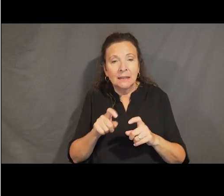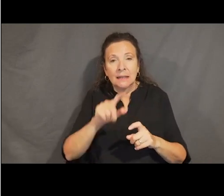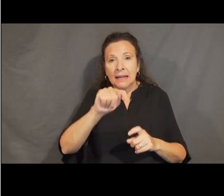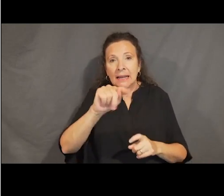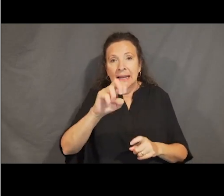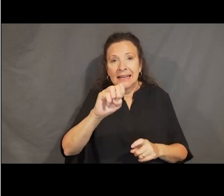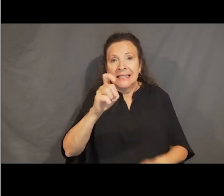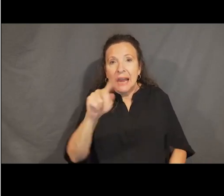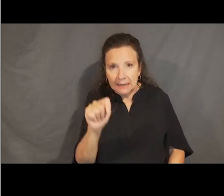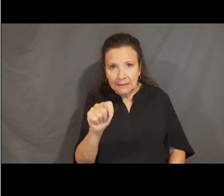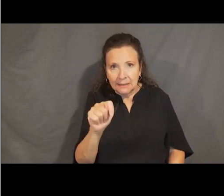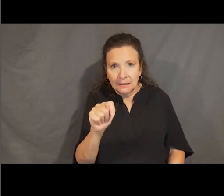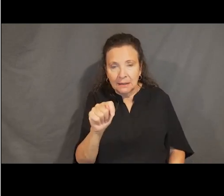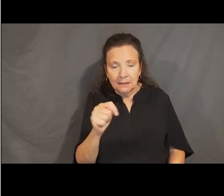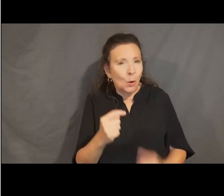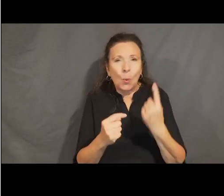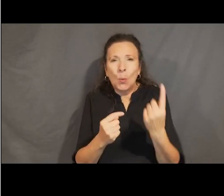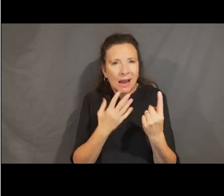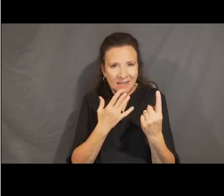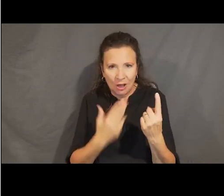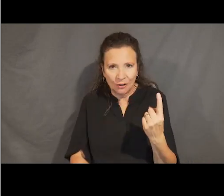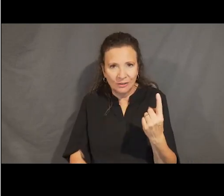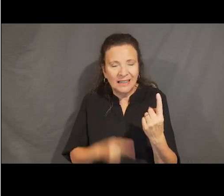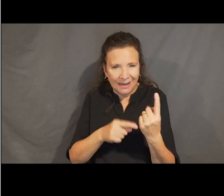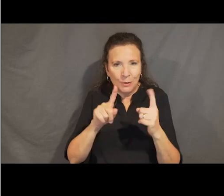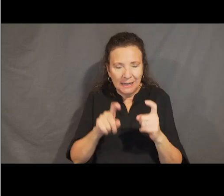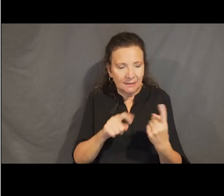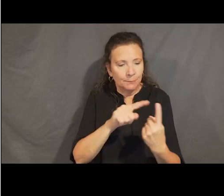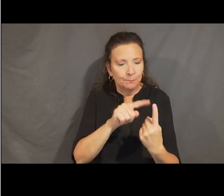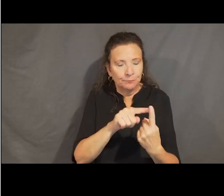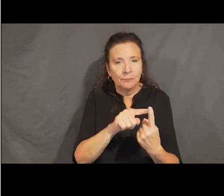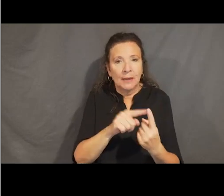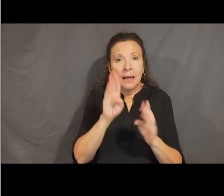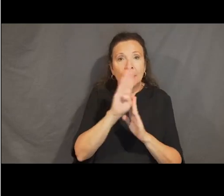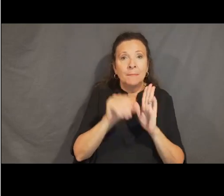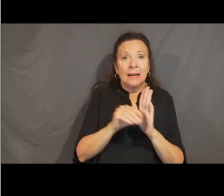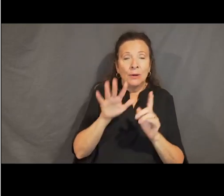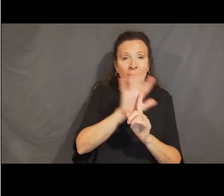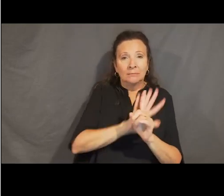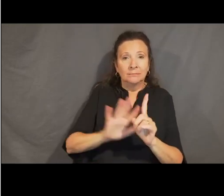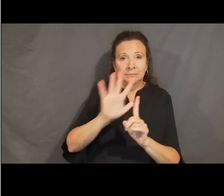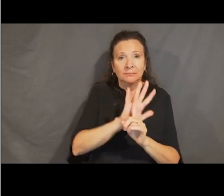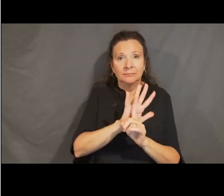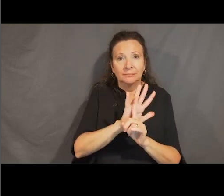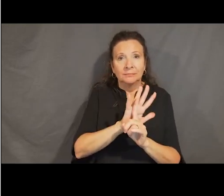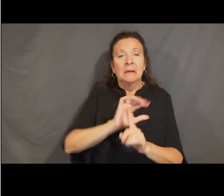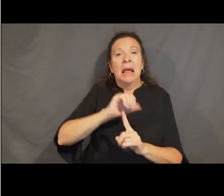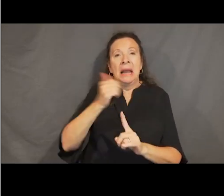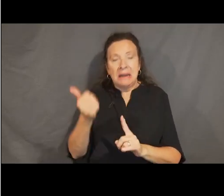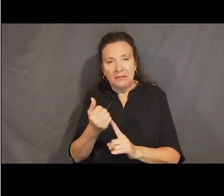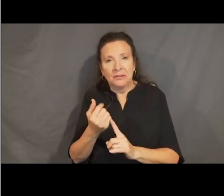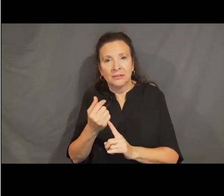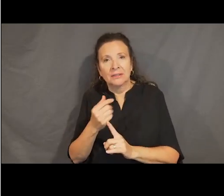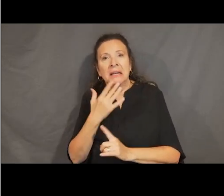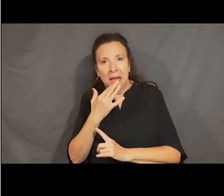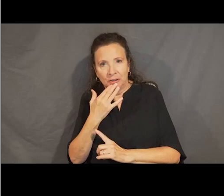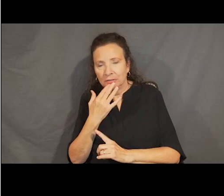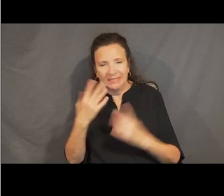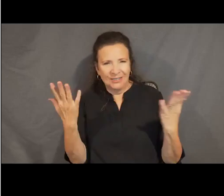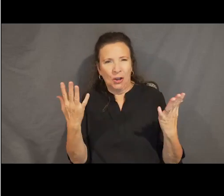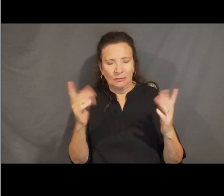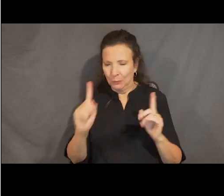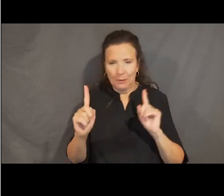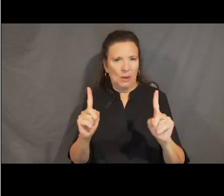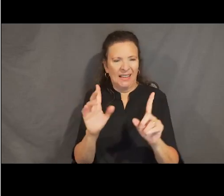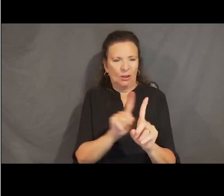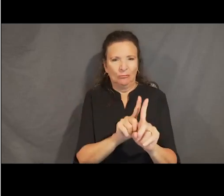a single color against a background of a single color. And we now have that done very well for